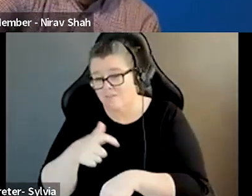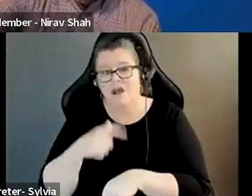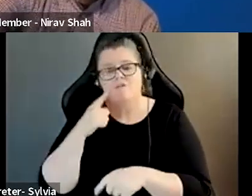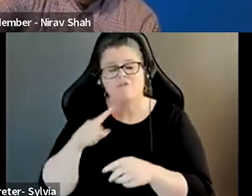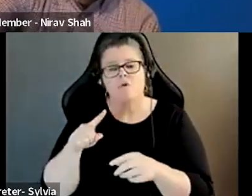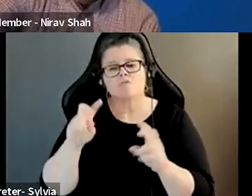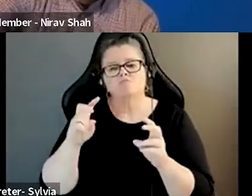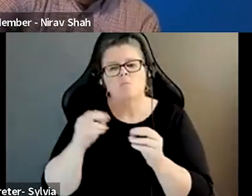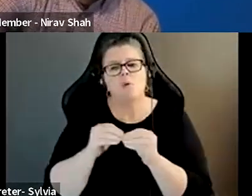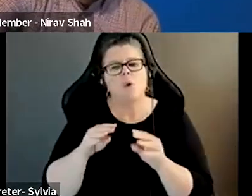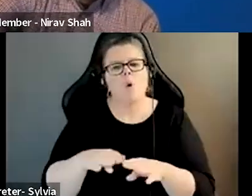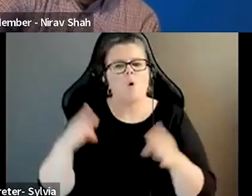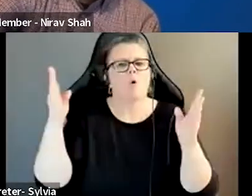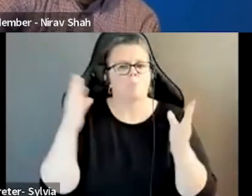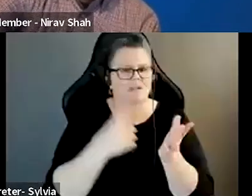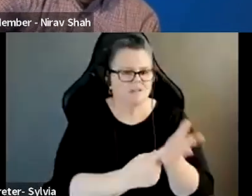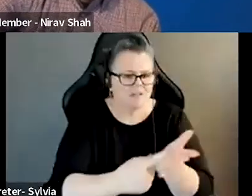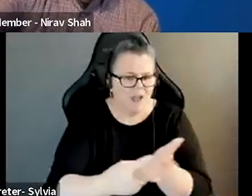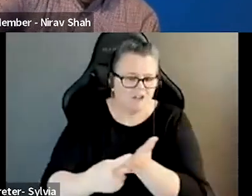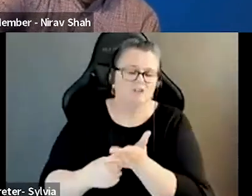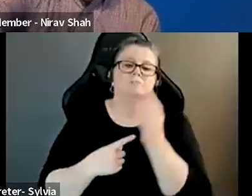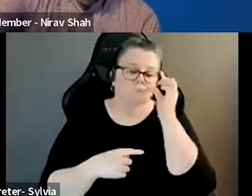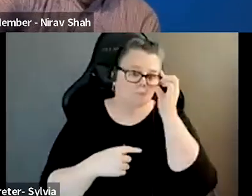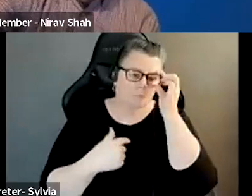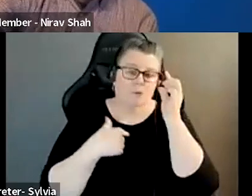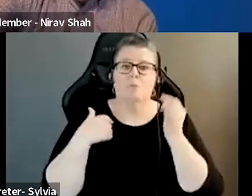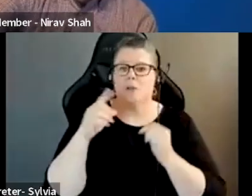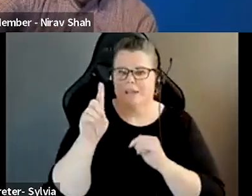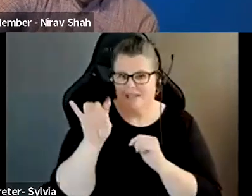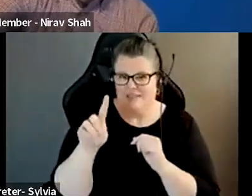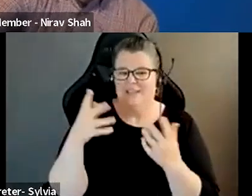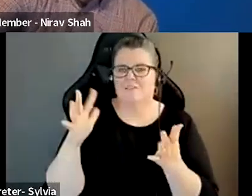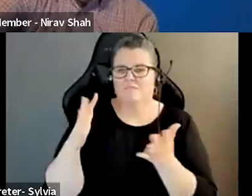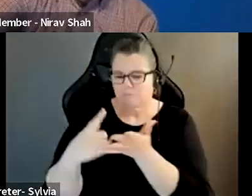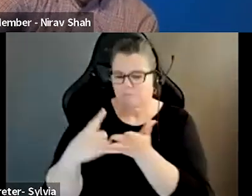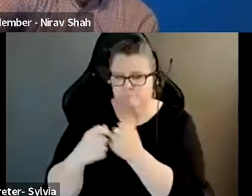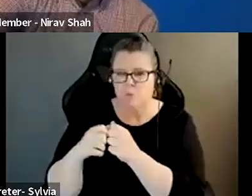And we've talked about that with David and with a number of you,